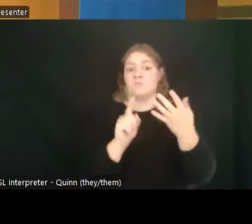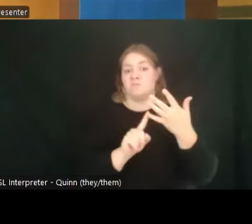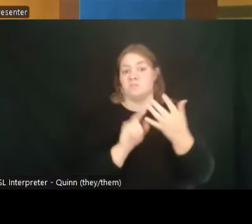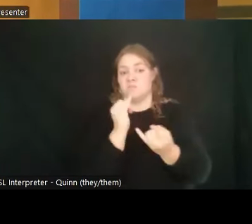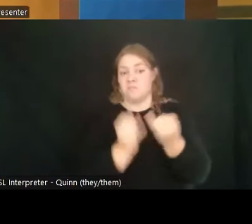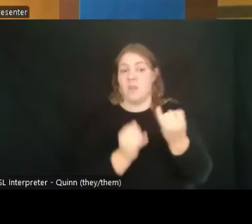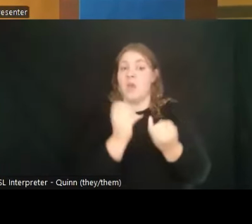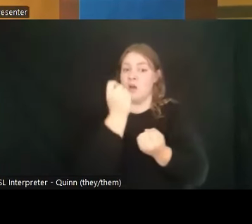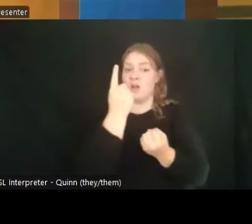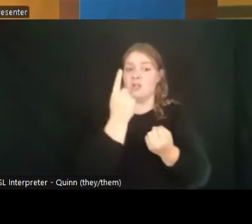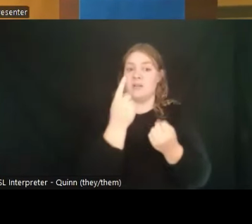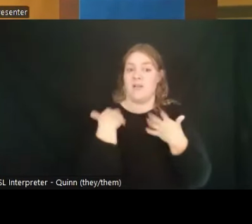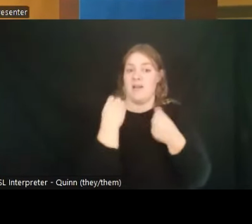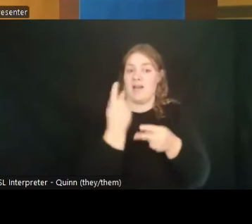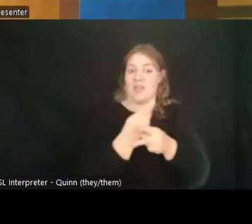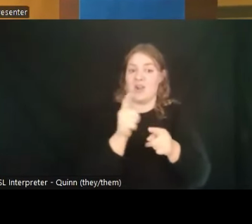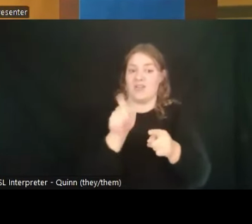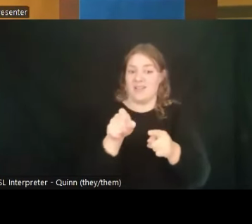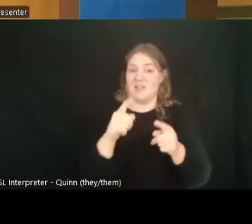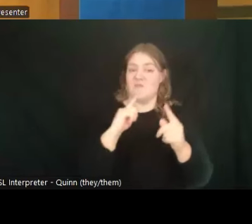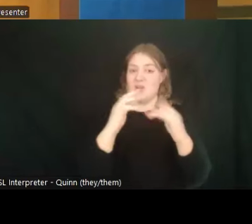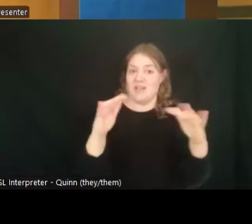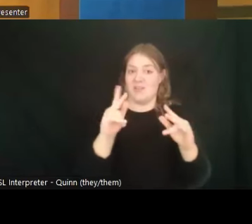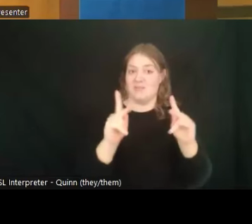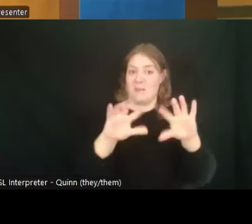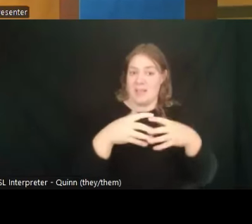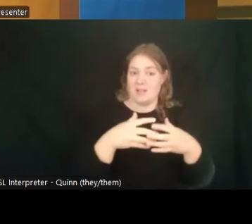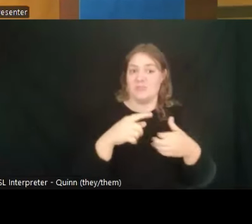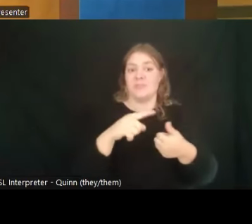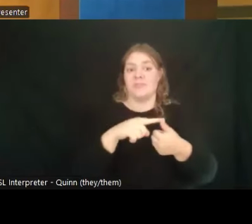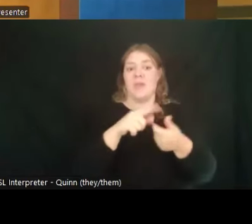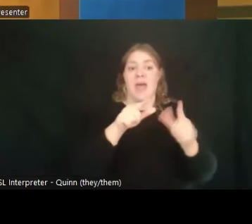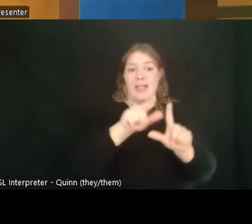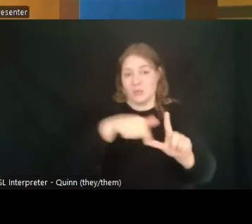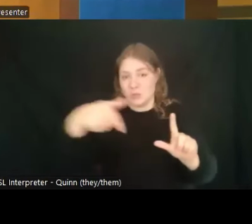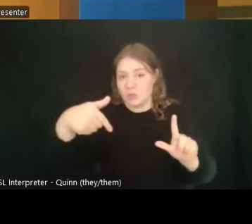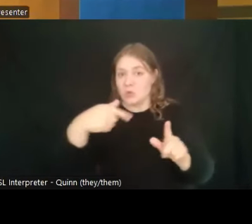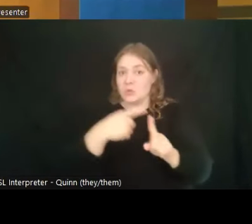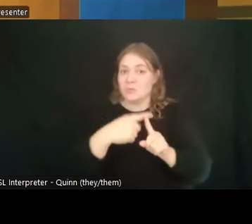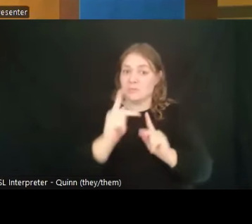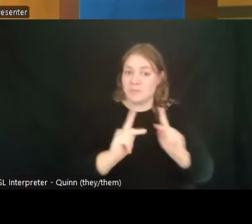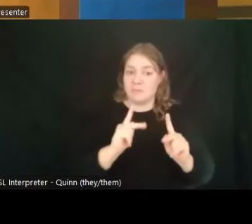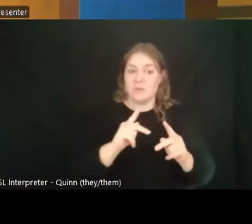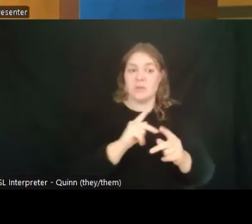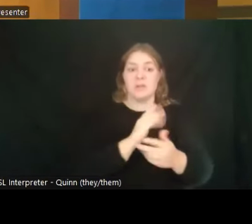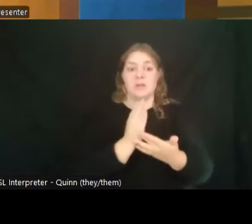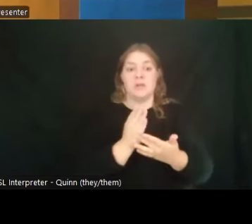diverse populations these include lgbtqi individuals racializing ethnic minoritized